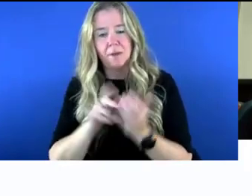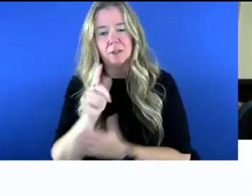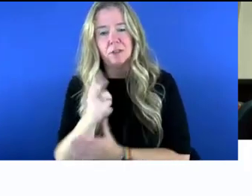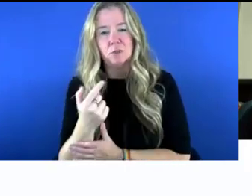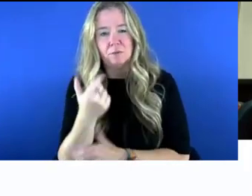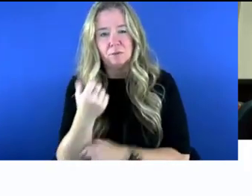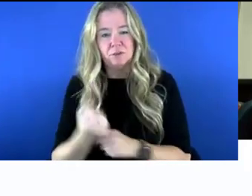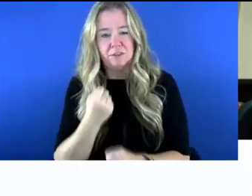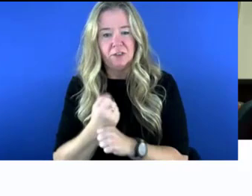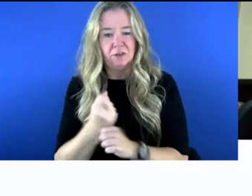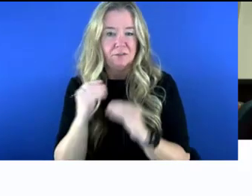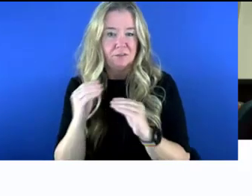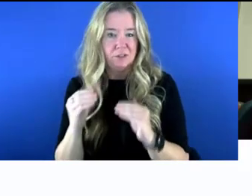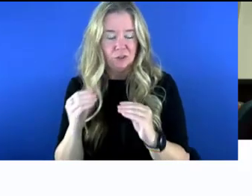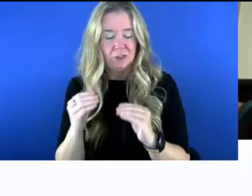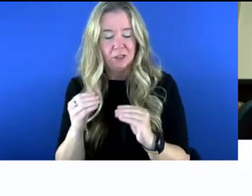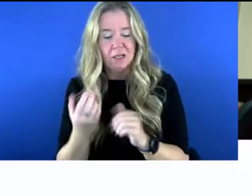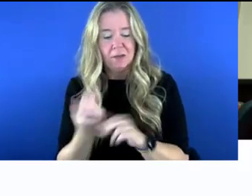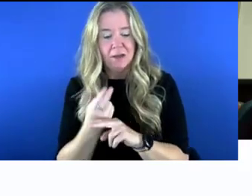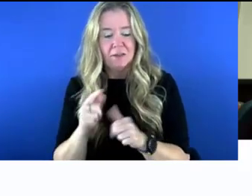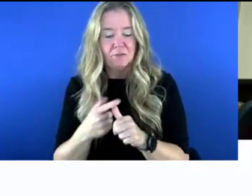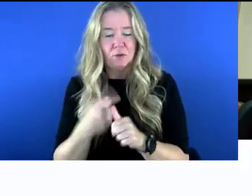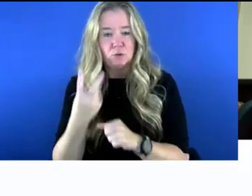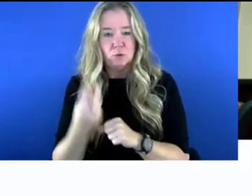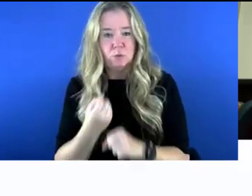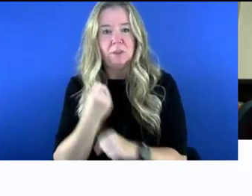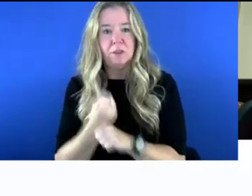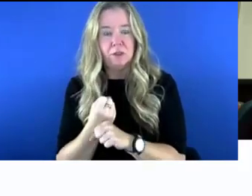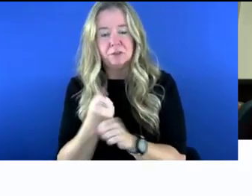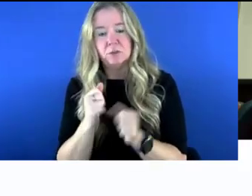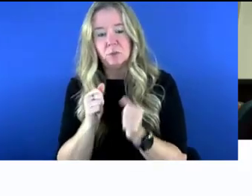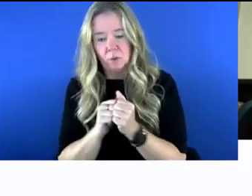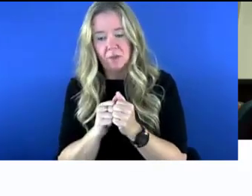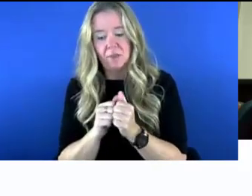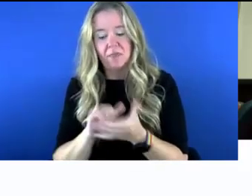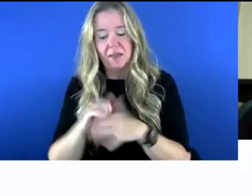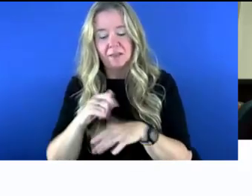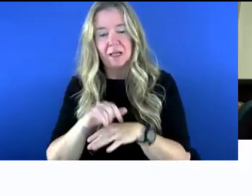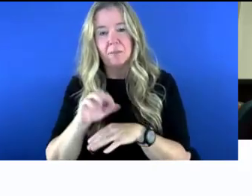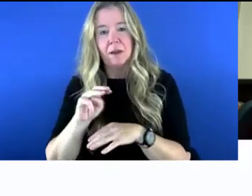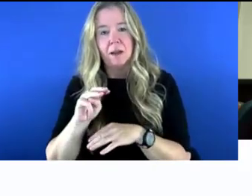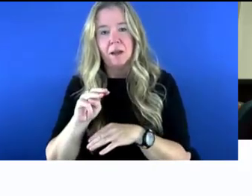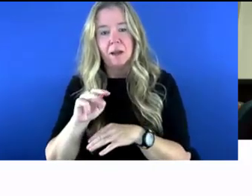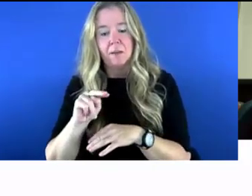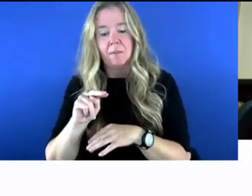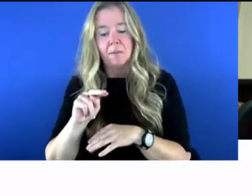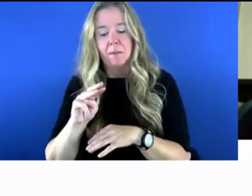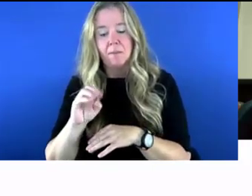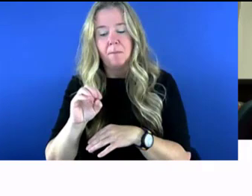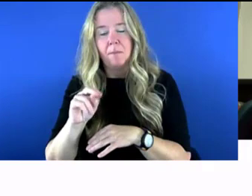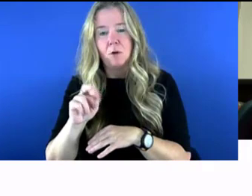of teaching. I spent the first two years with what was the Monroe County program for children with hearing impairments,